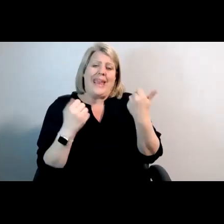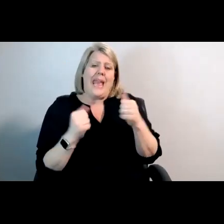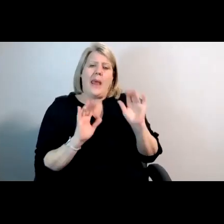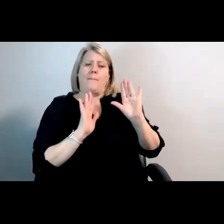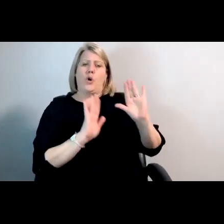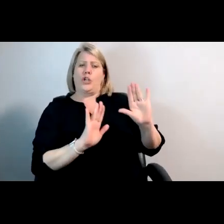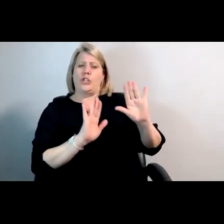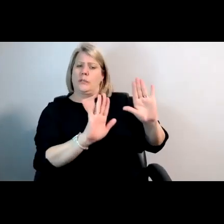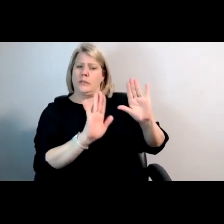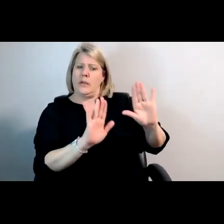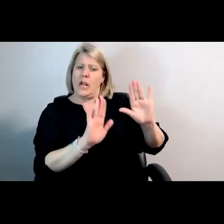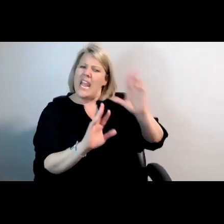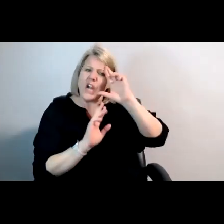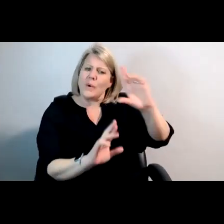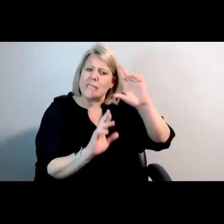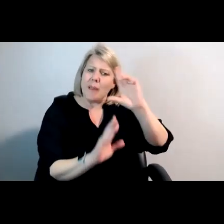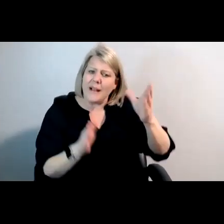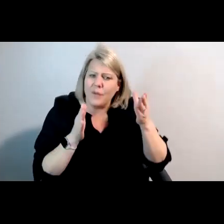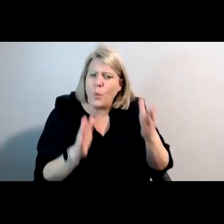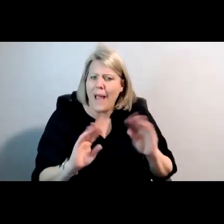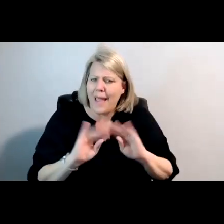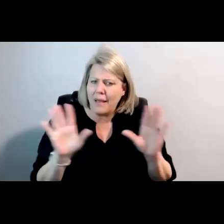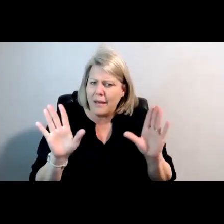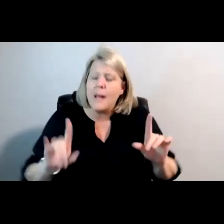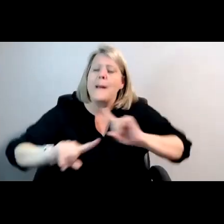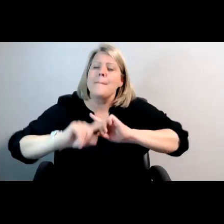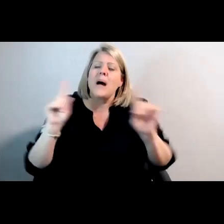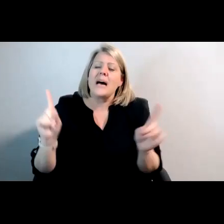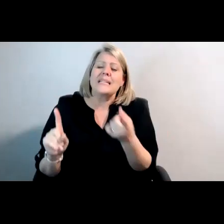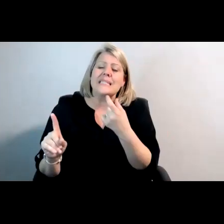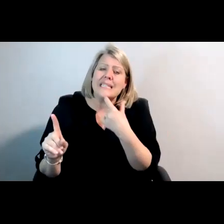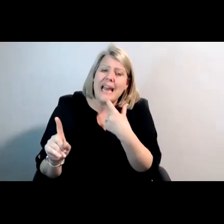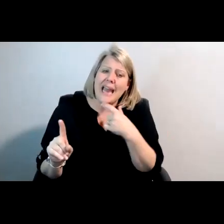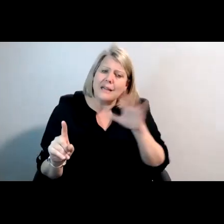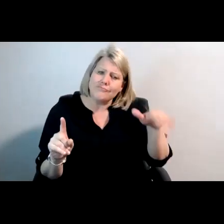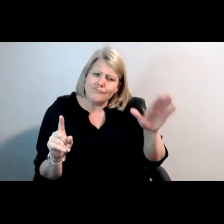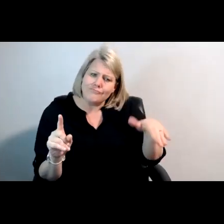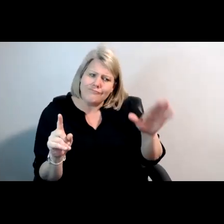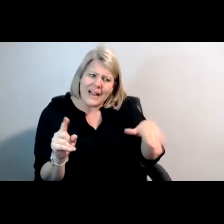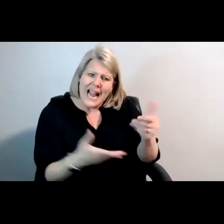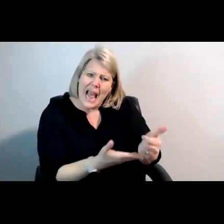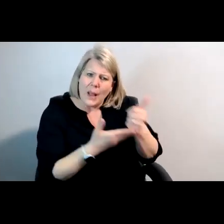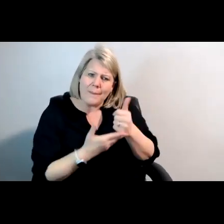in a respectful way, obviously, but really to say, "Help me understand why this is not adequate."